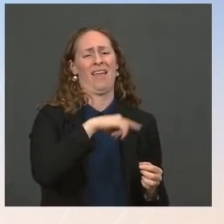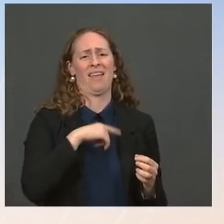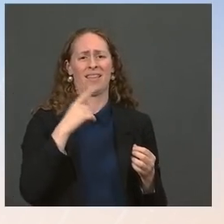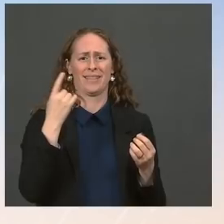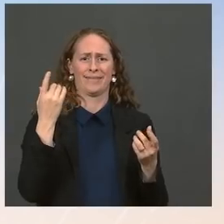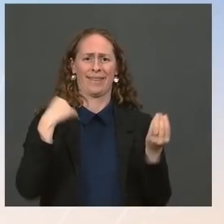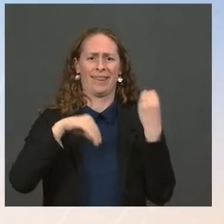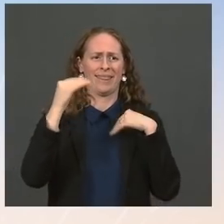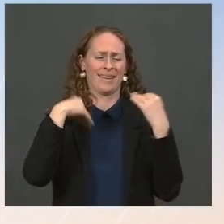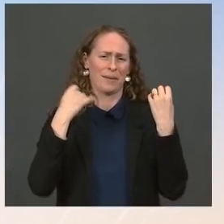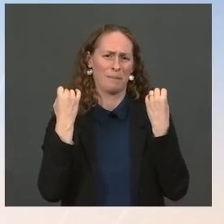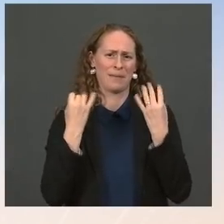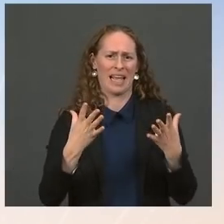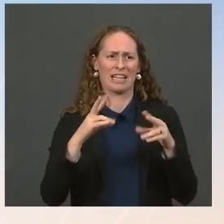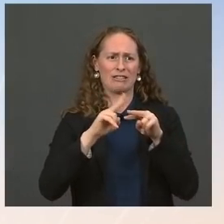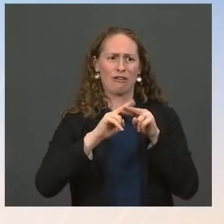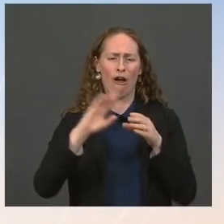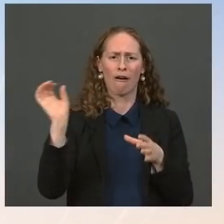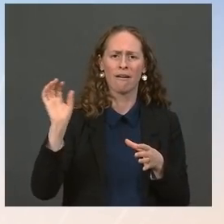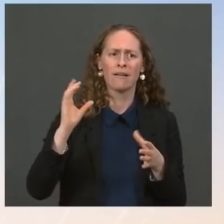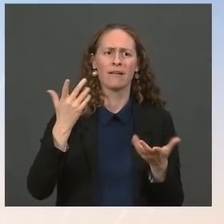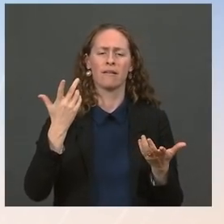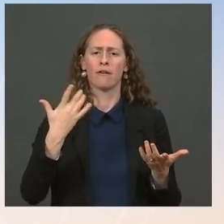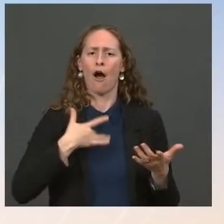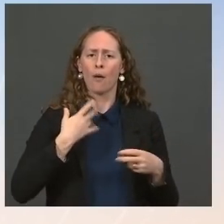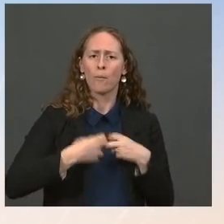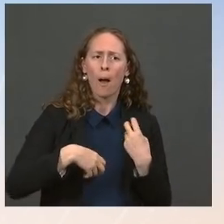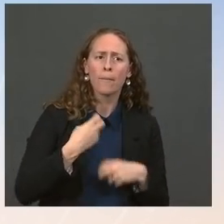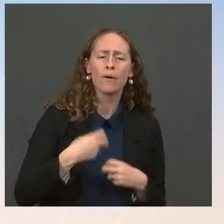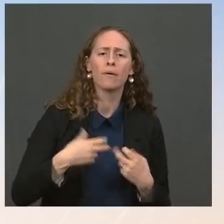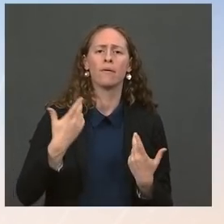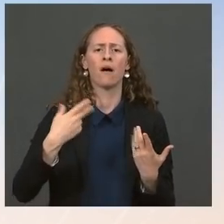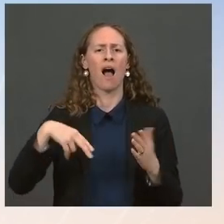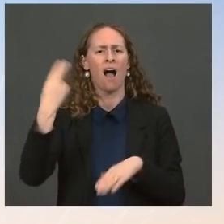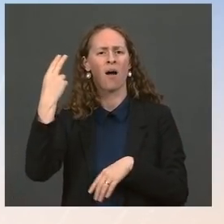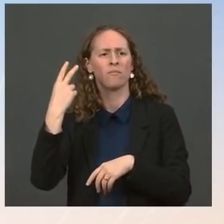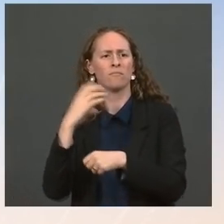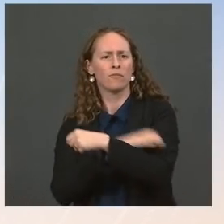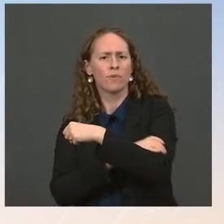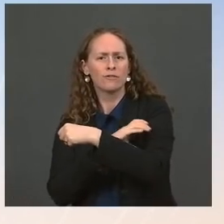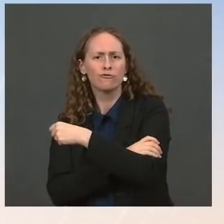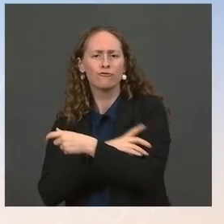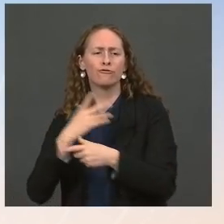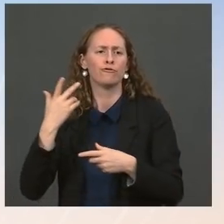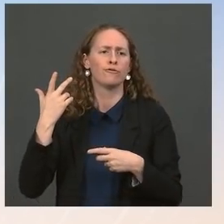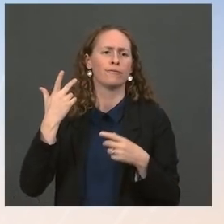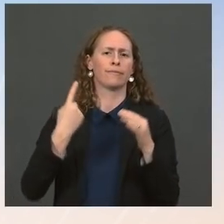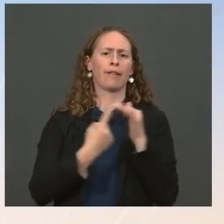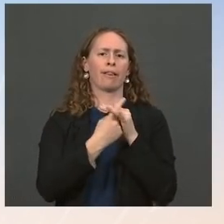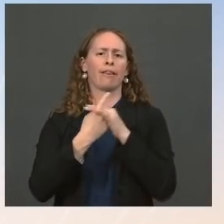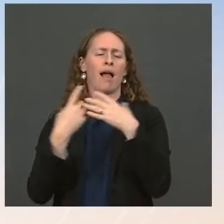And we believe that today's action will lead to a 12 percent reduction in average sodium intake over the next two and a half years,